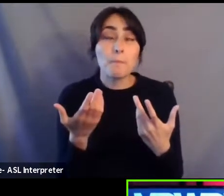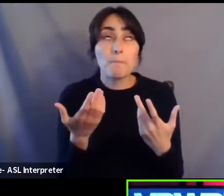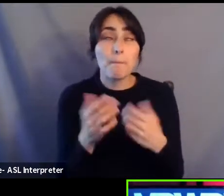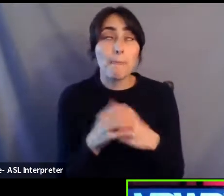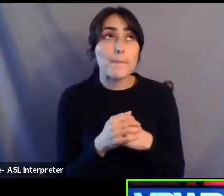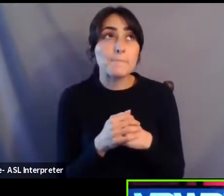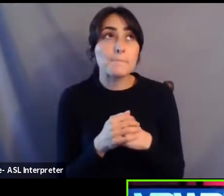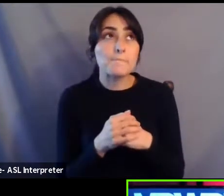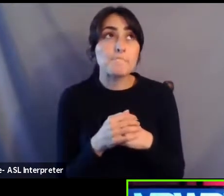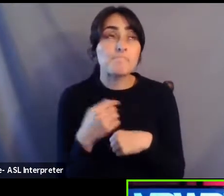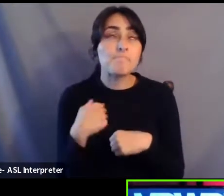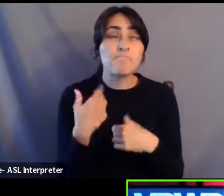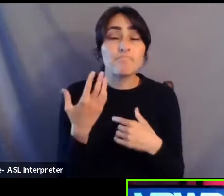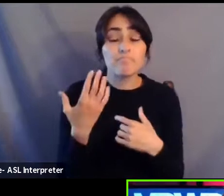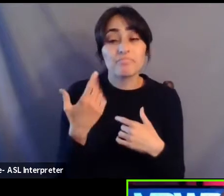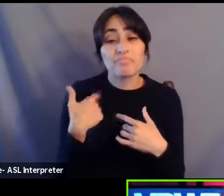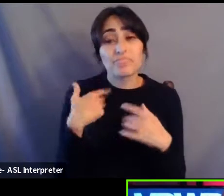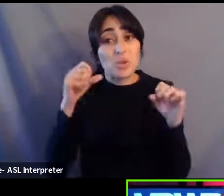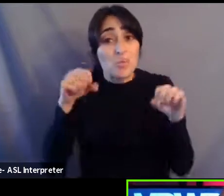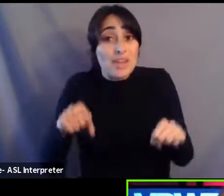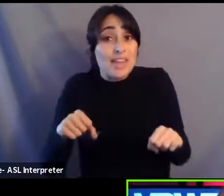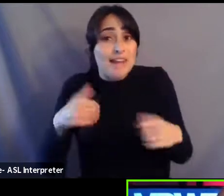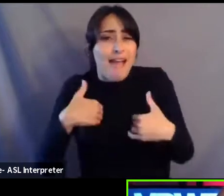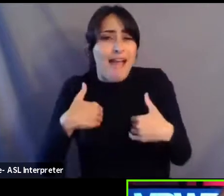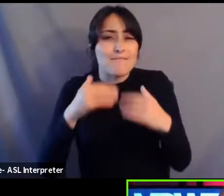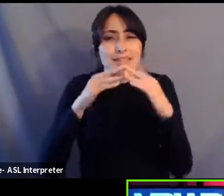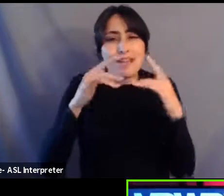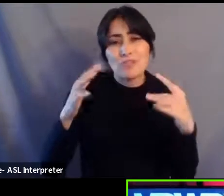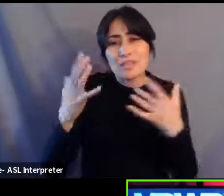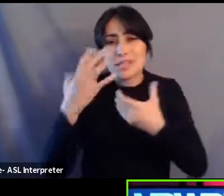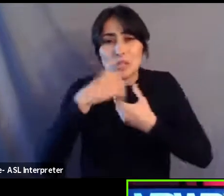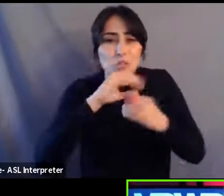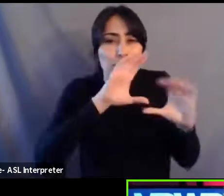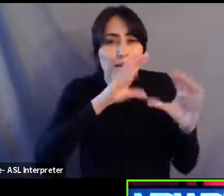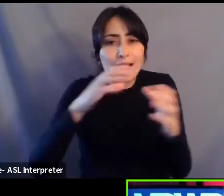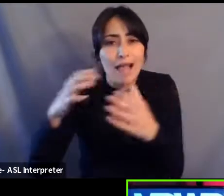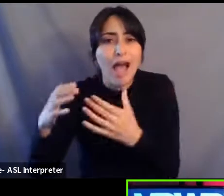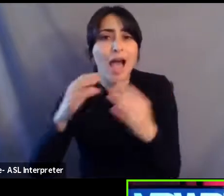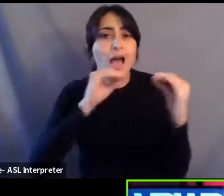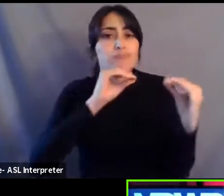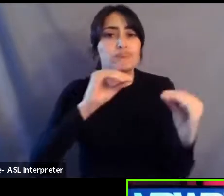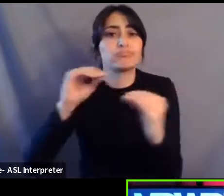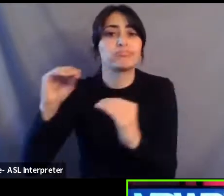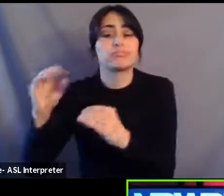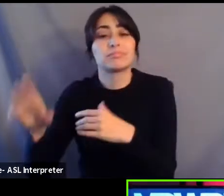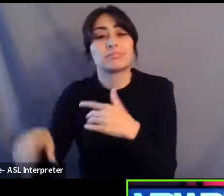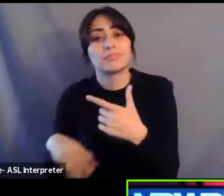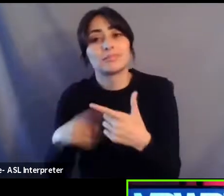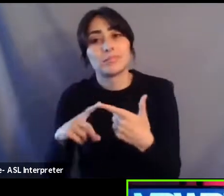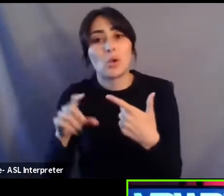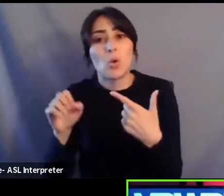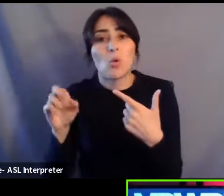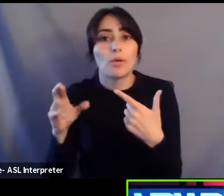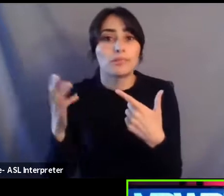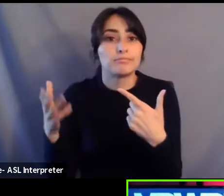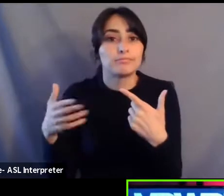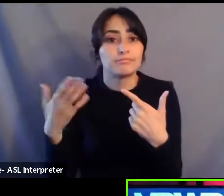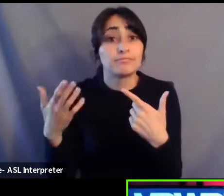We can host diversity and inclusion classes or we can say let's donate money back to